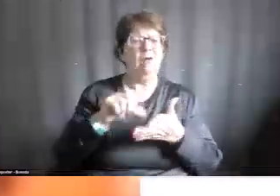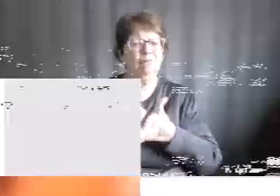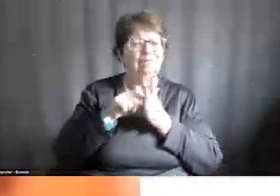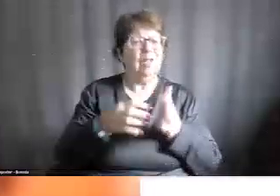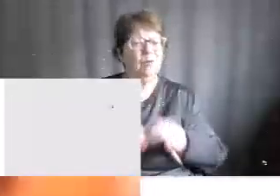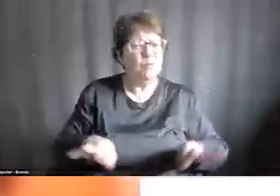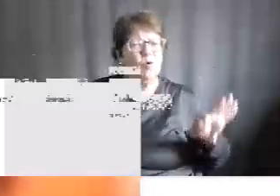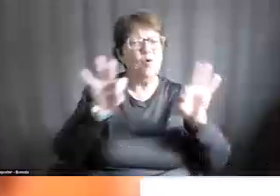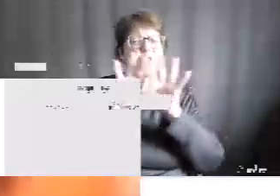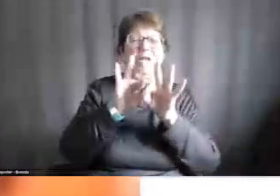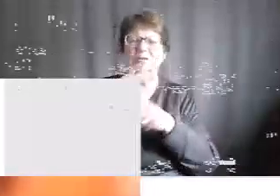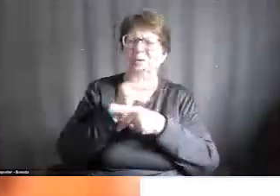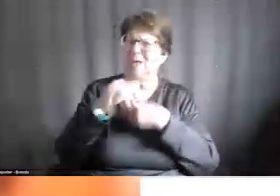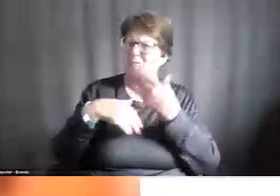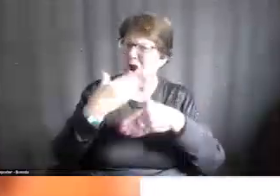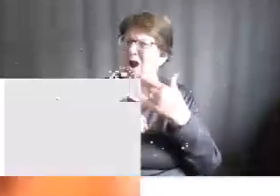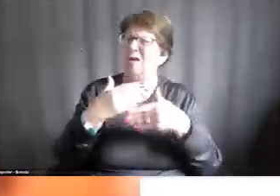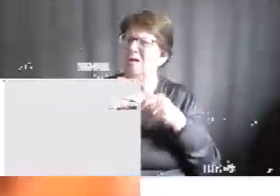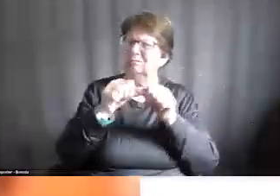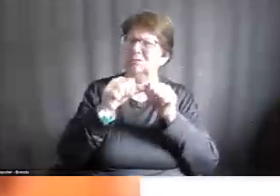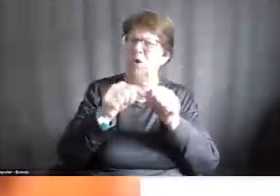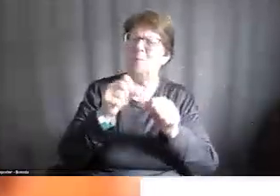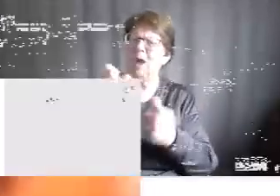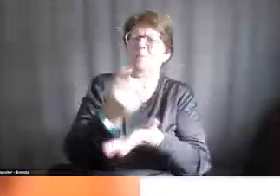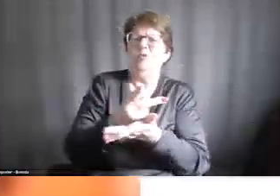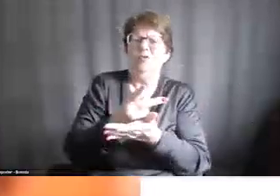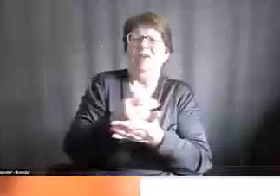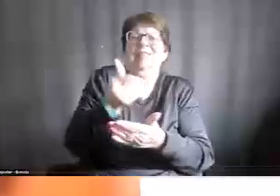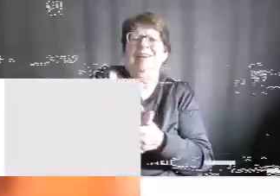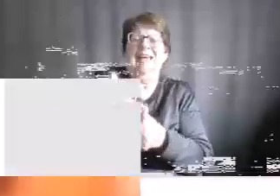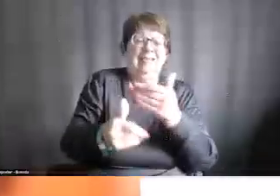Boardroom: By approving the next steps and the design work without delay.